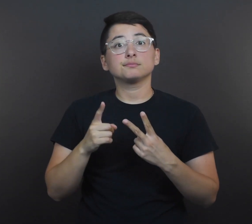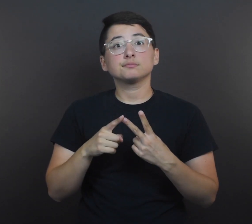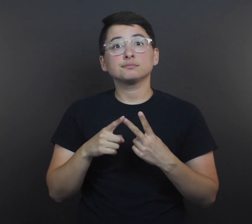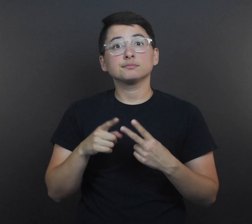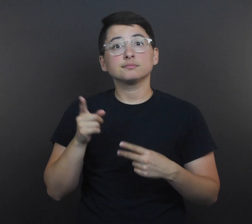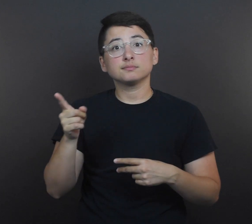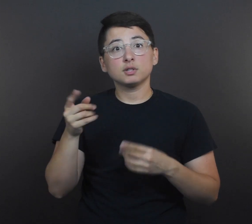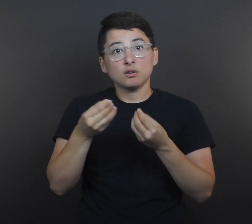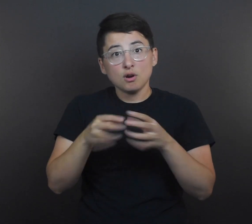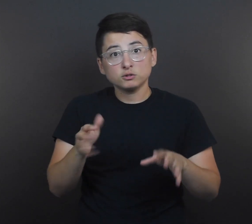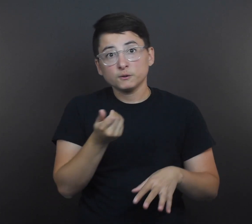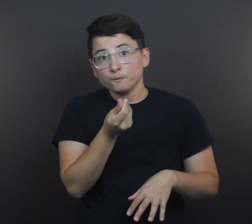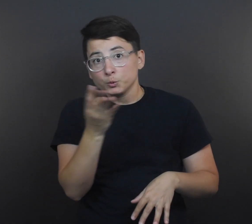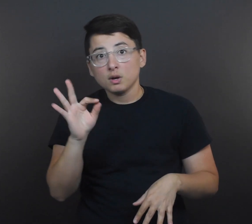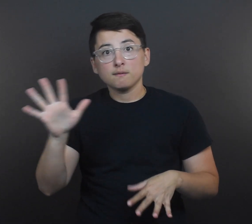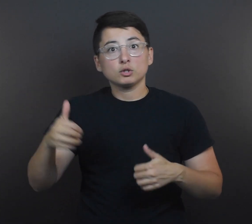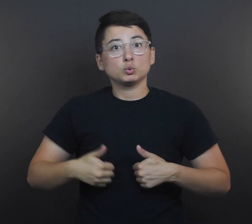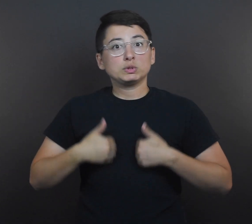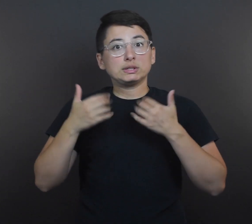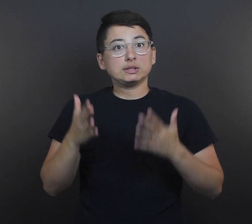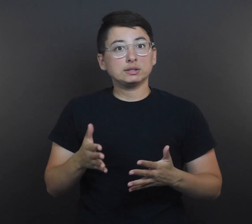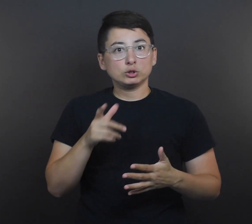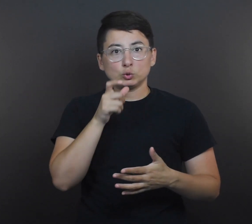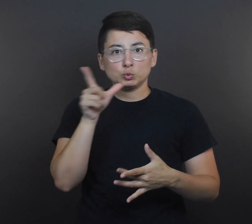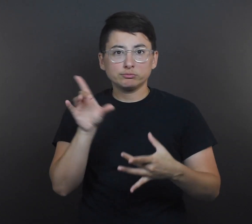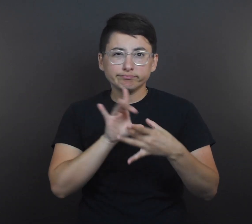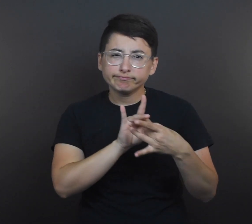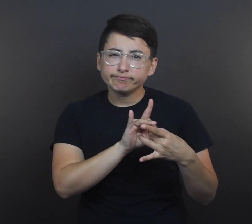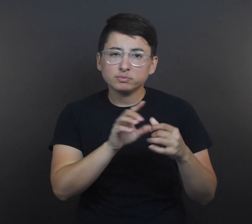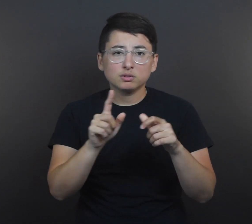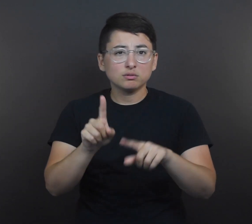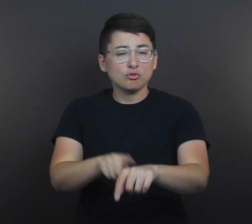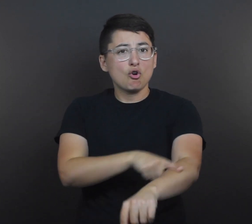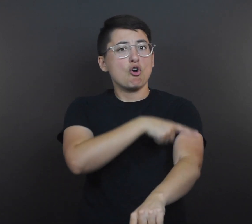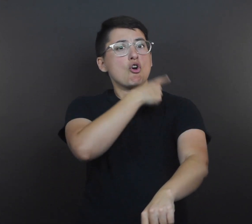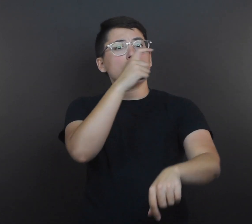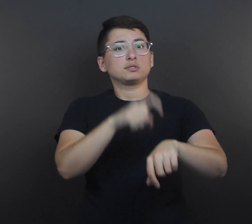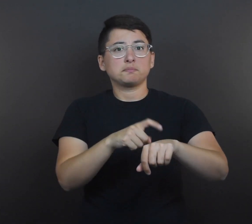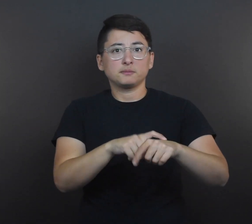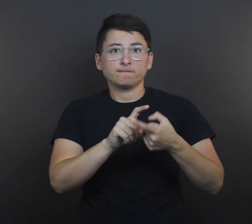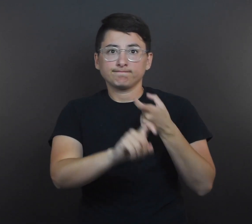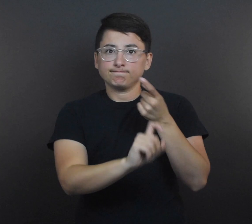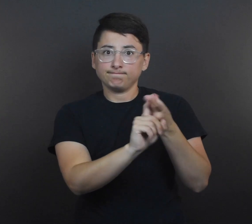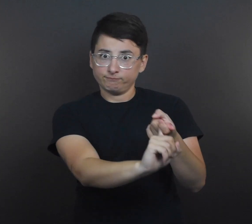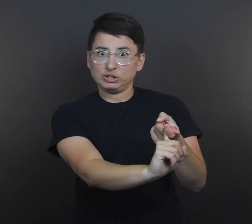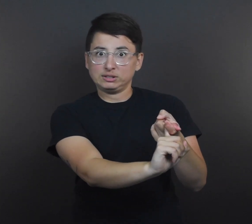Her mother died in March due to suspected COVID-19, she lost several of her residents